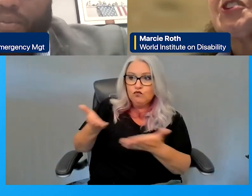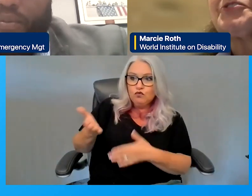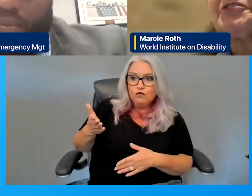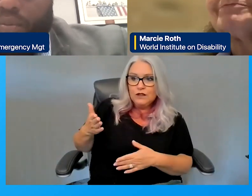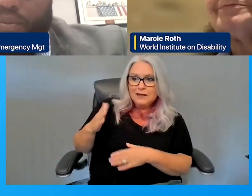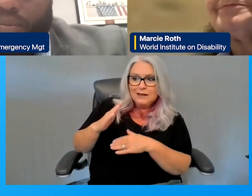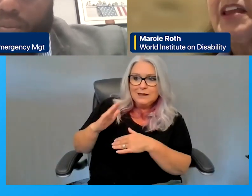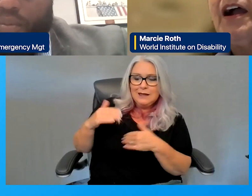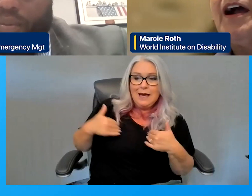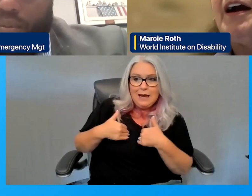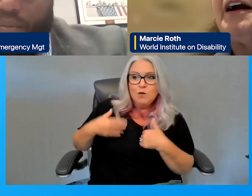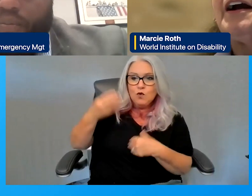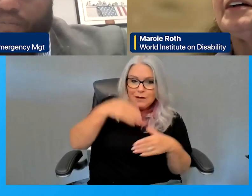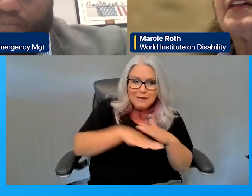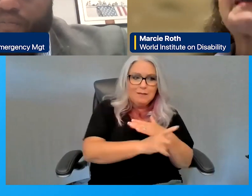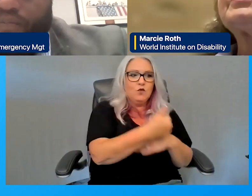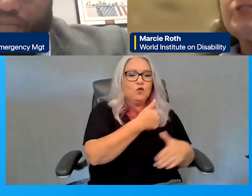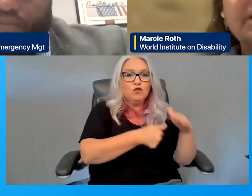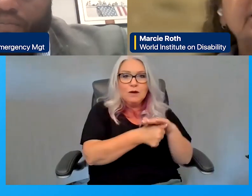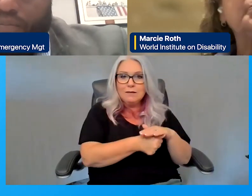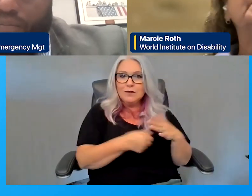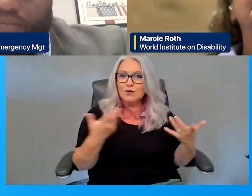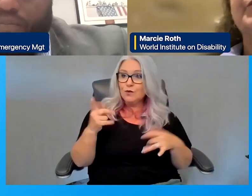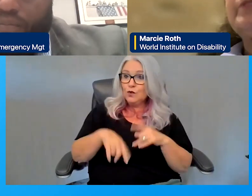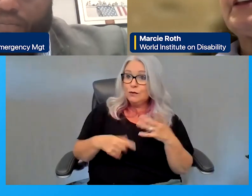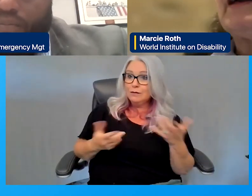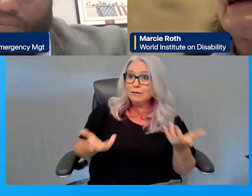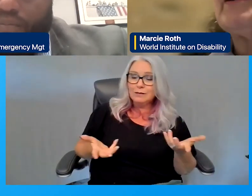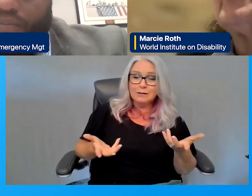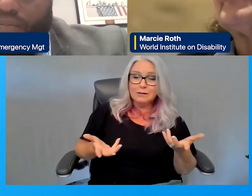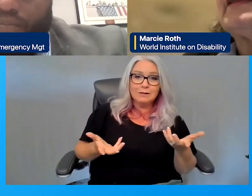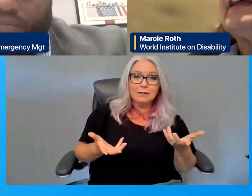shelter. Thankfully we seem to